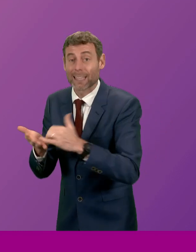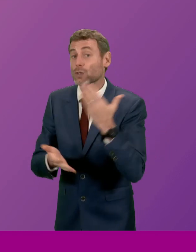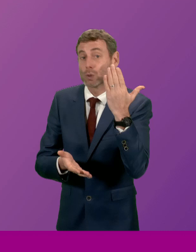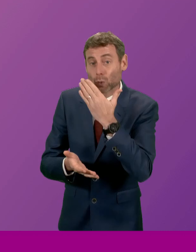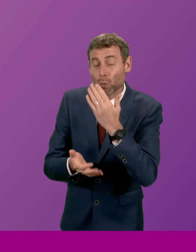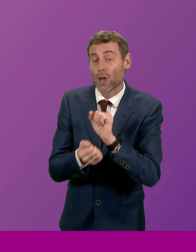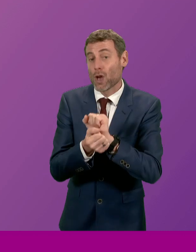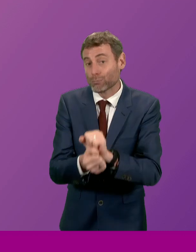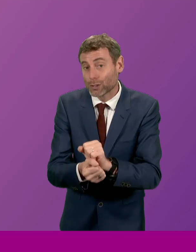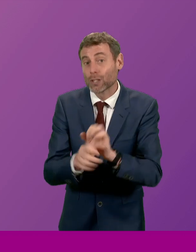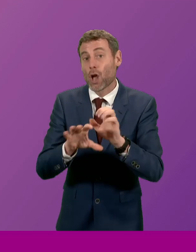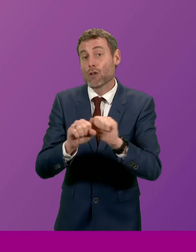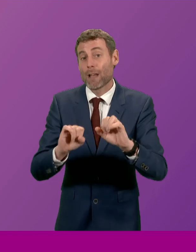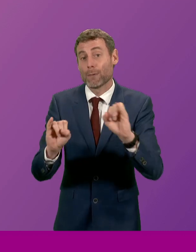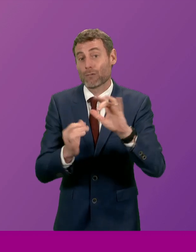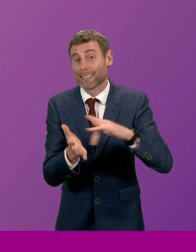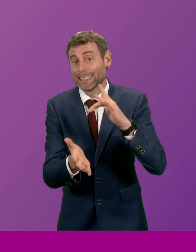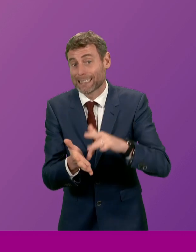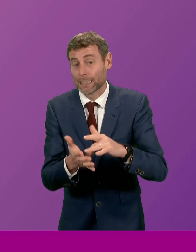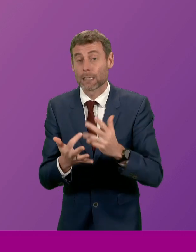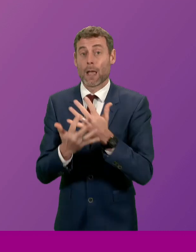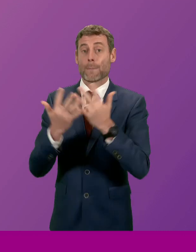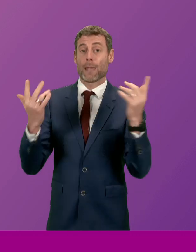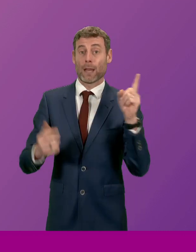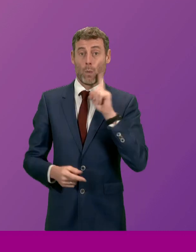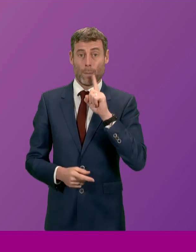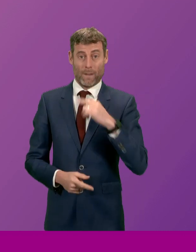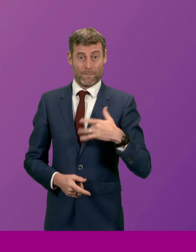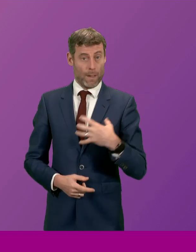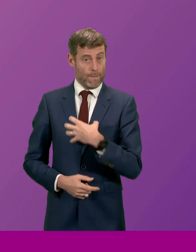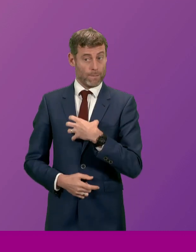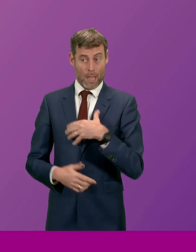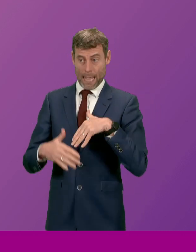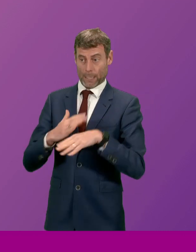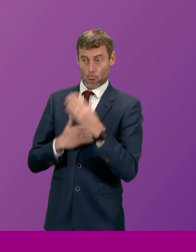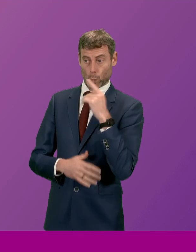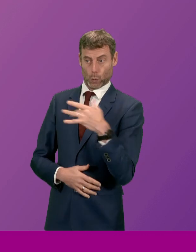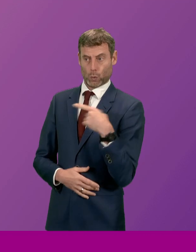Female pupils are too scared to use shared toilets over fear of sexual intimidation or